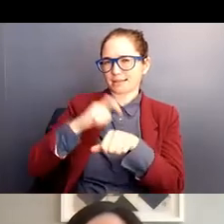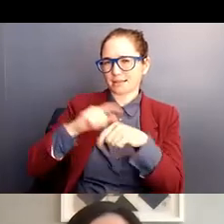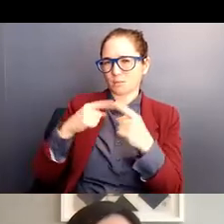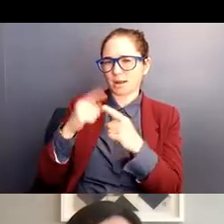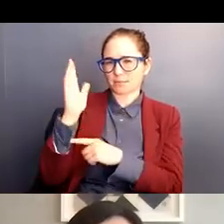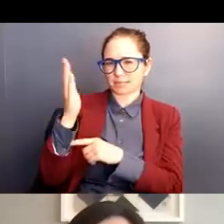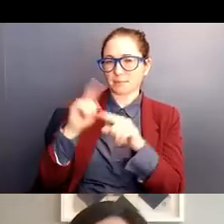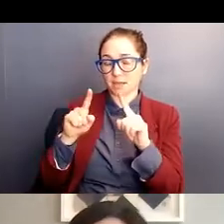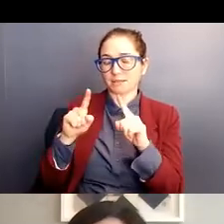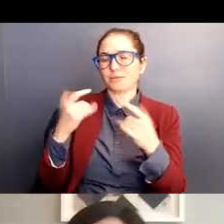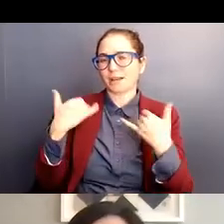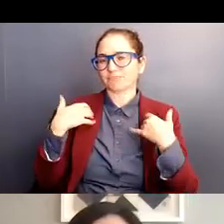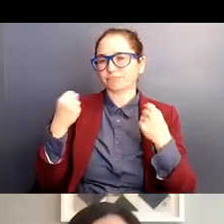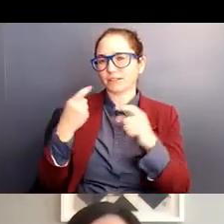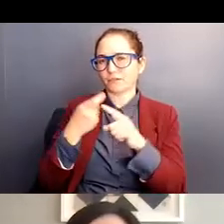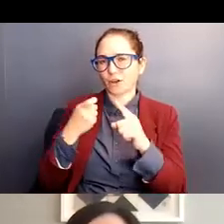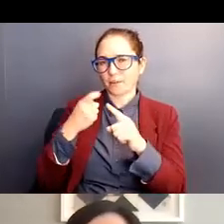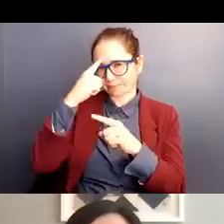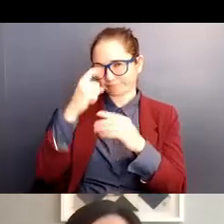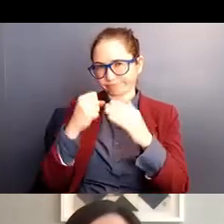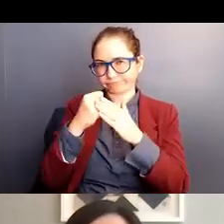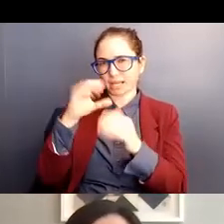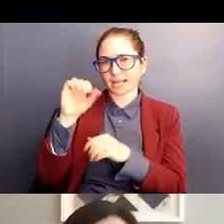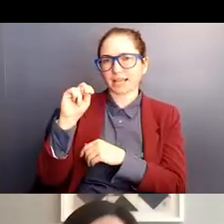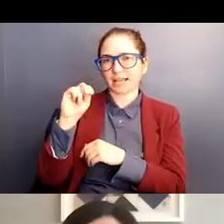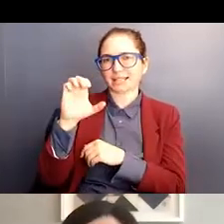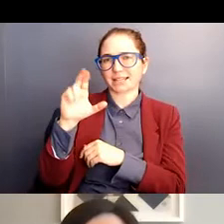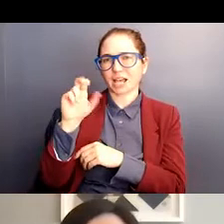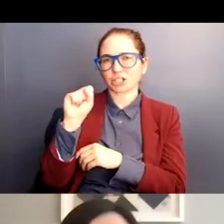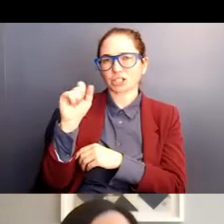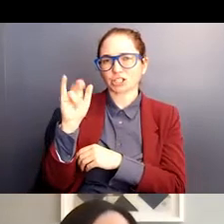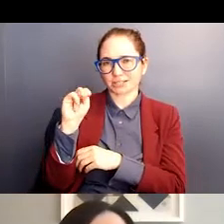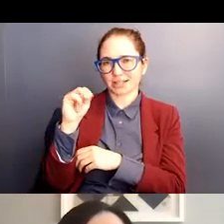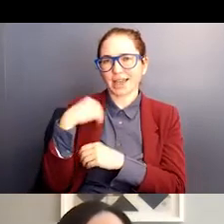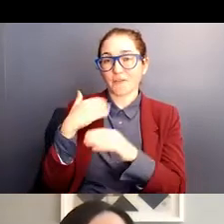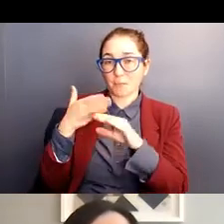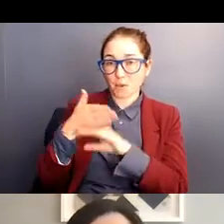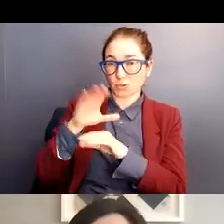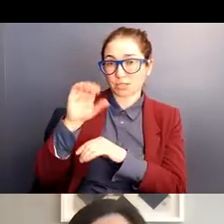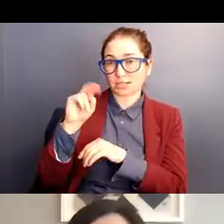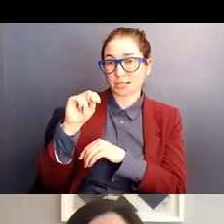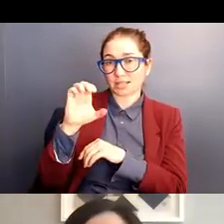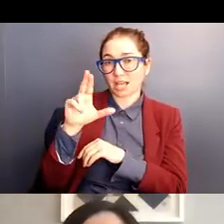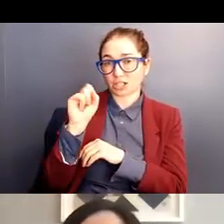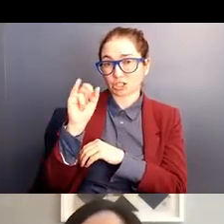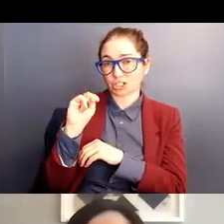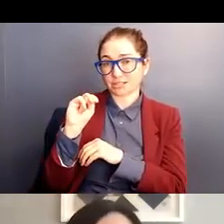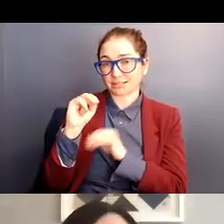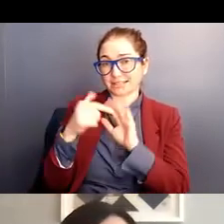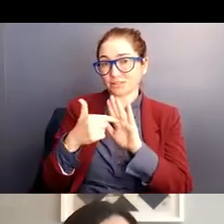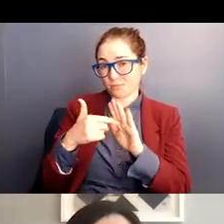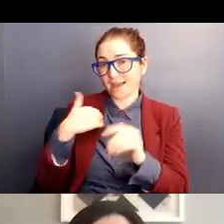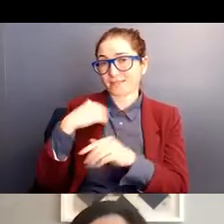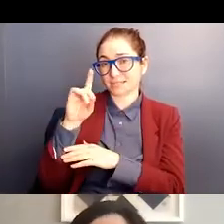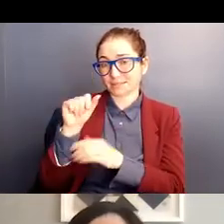recovering from a concussion and I have post concussion syndrome.